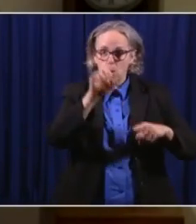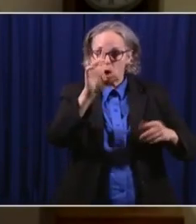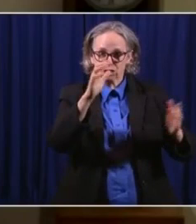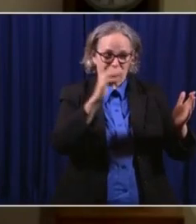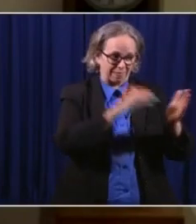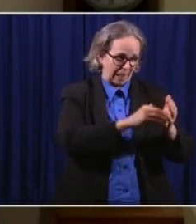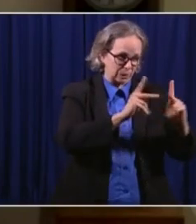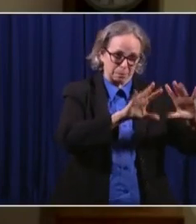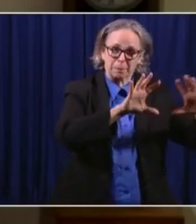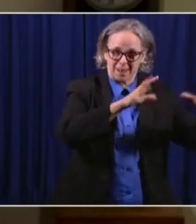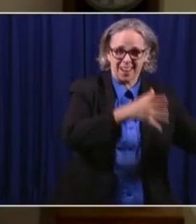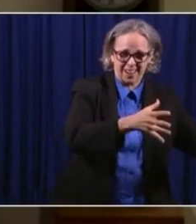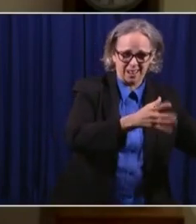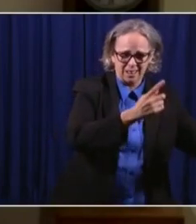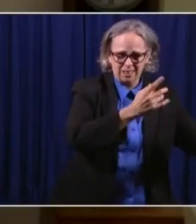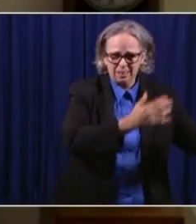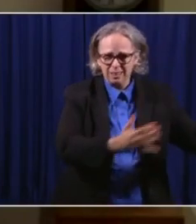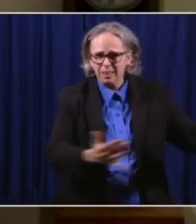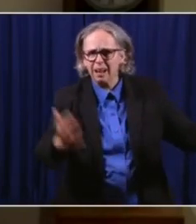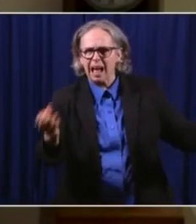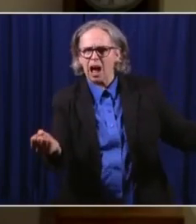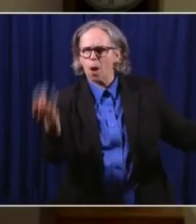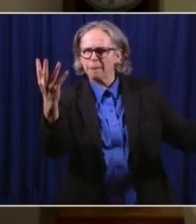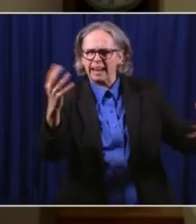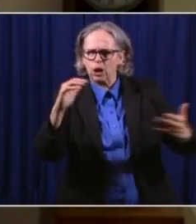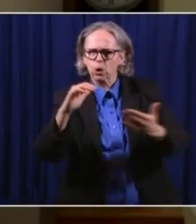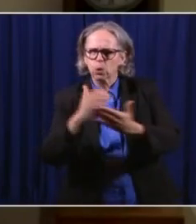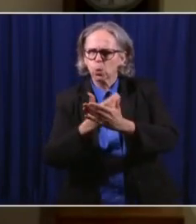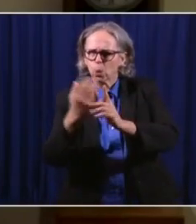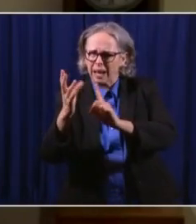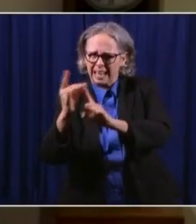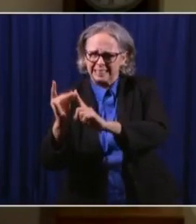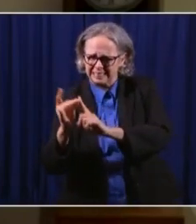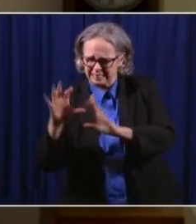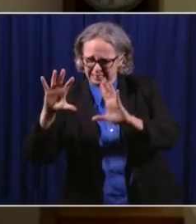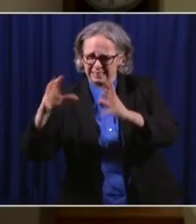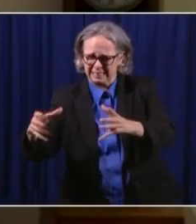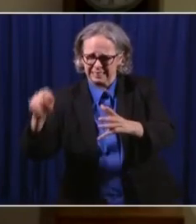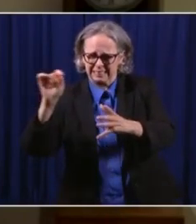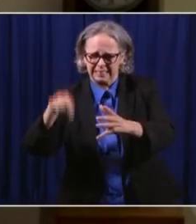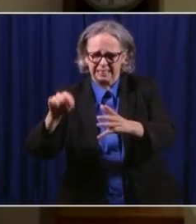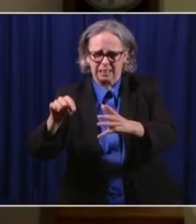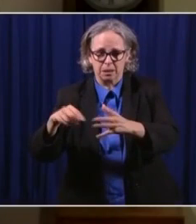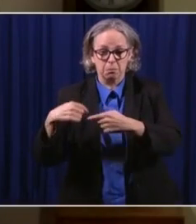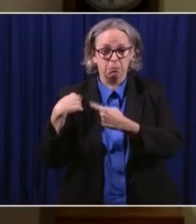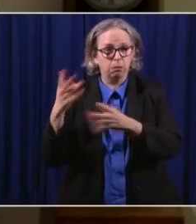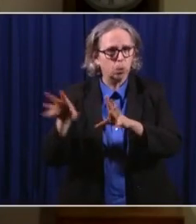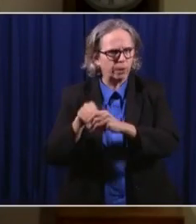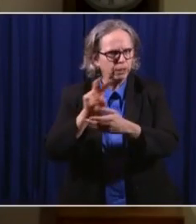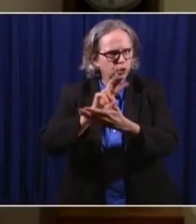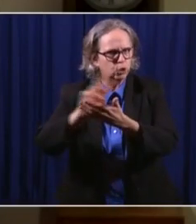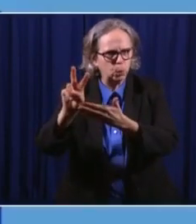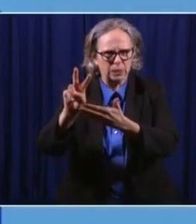88 COUNTIES. AND AGAIN TO REMIND EVERYBODY WHAT THIS REPRESENTS.